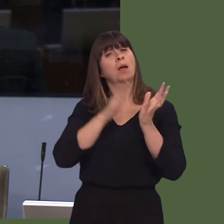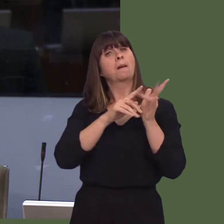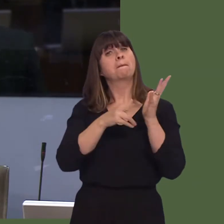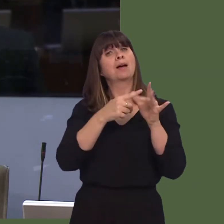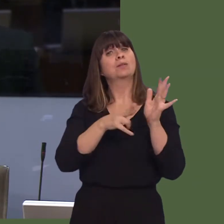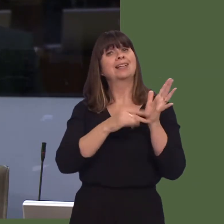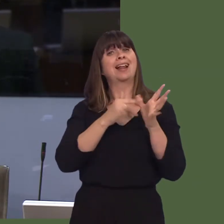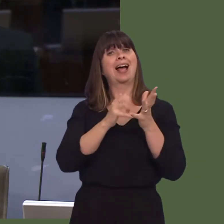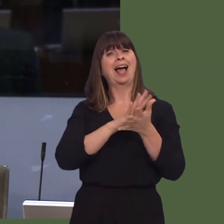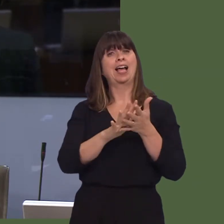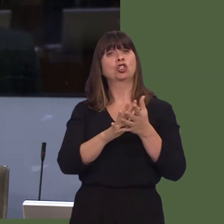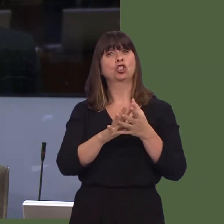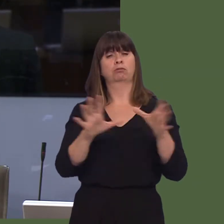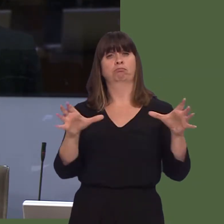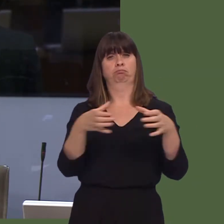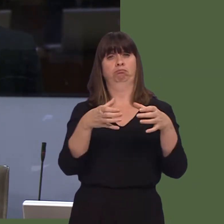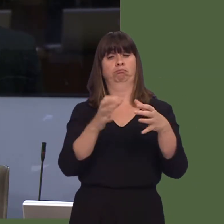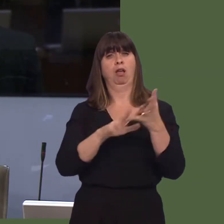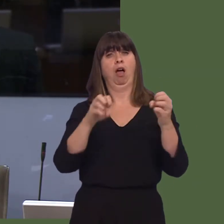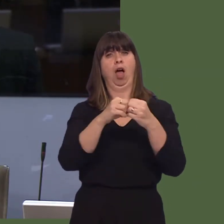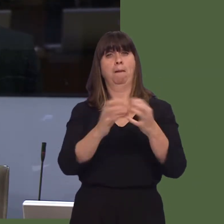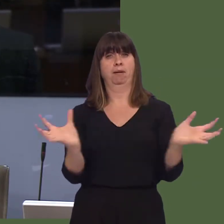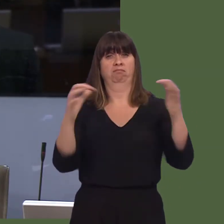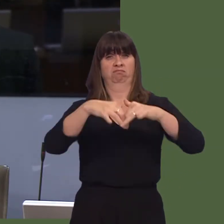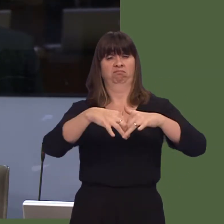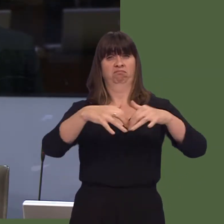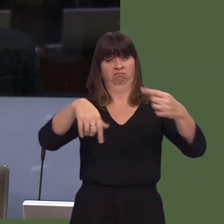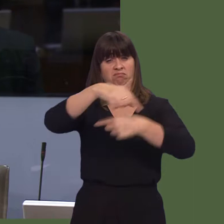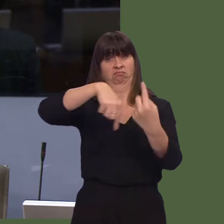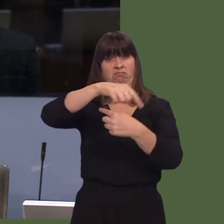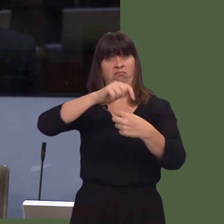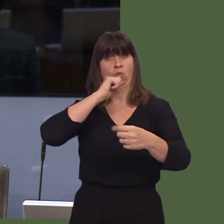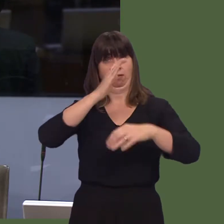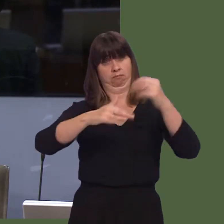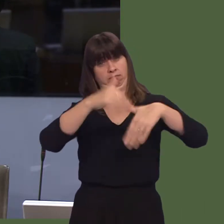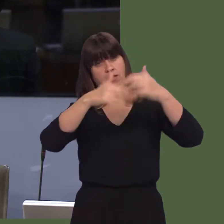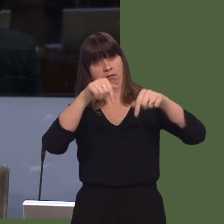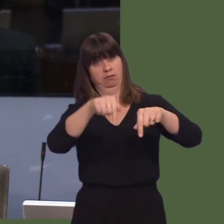and people with disabilities have contacted me to say it's essential that that hub has